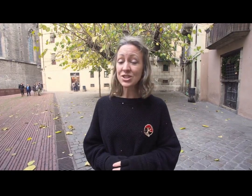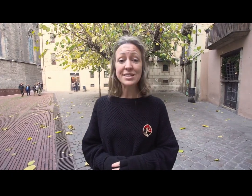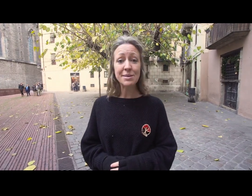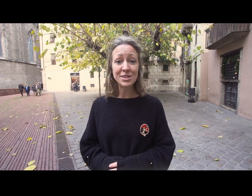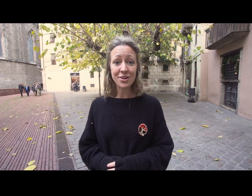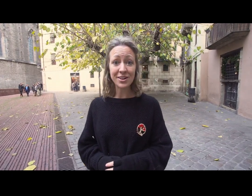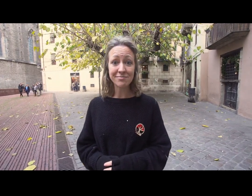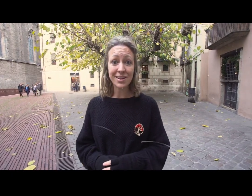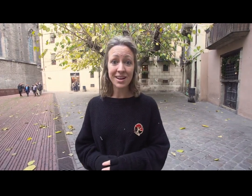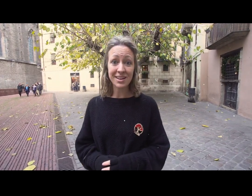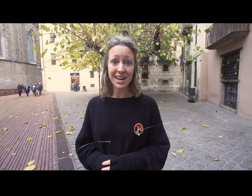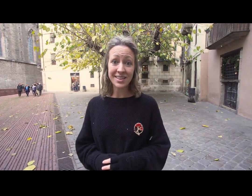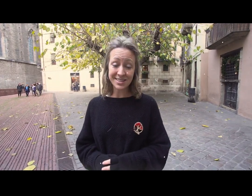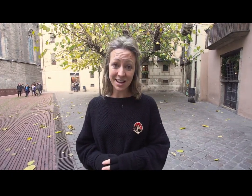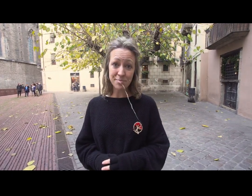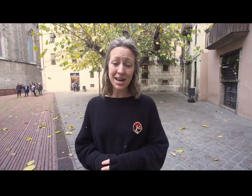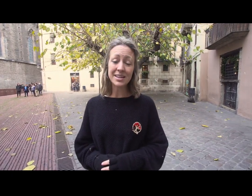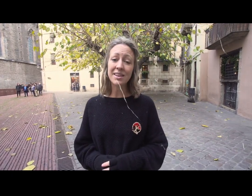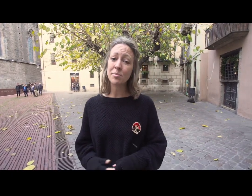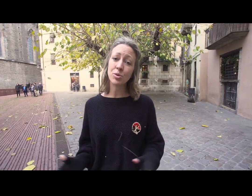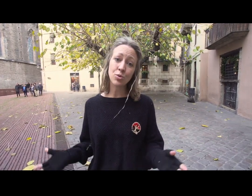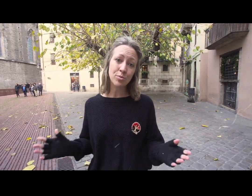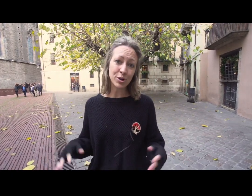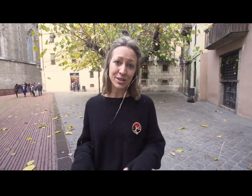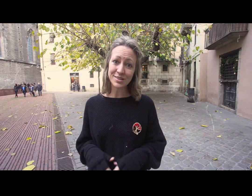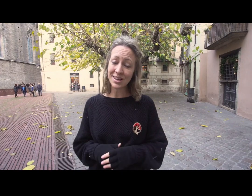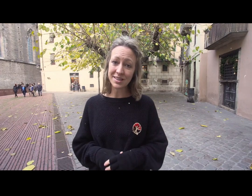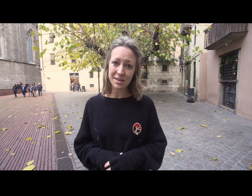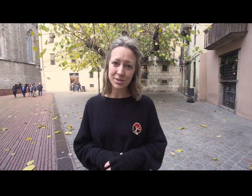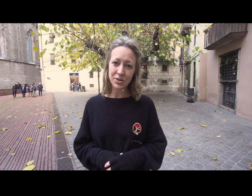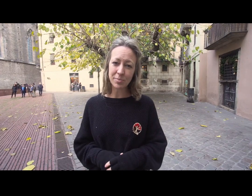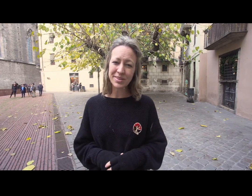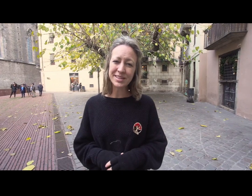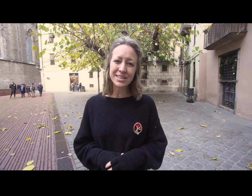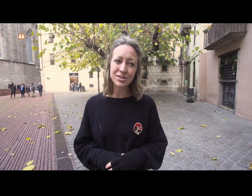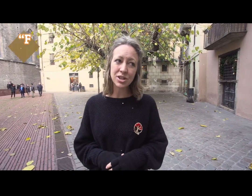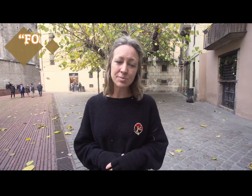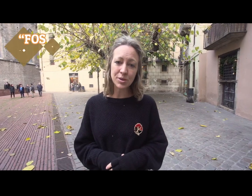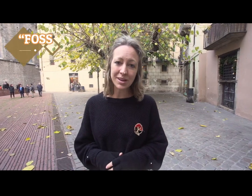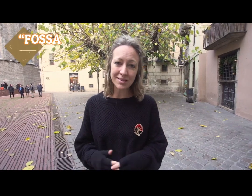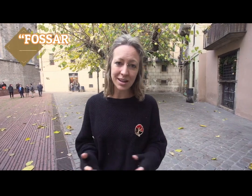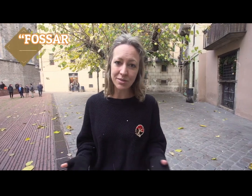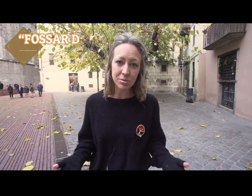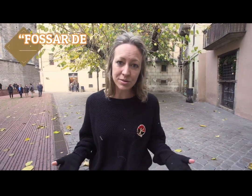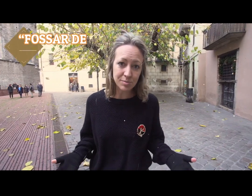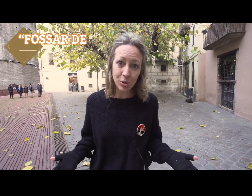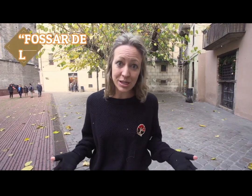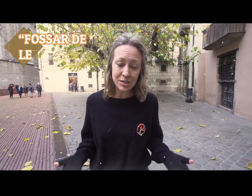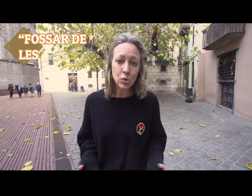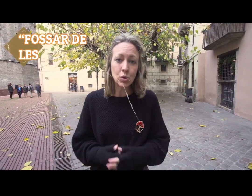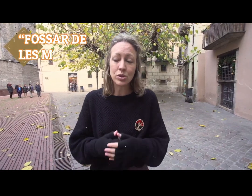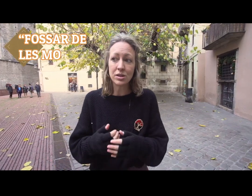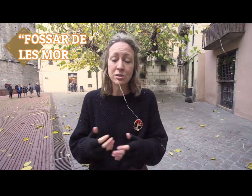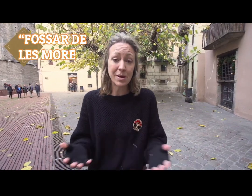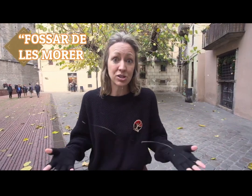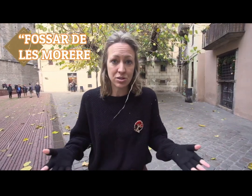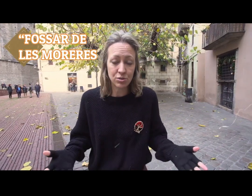It was actually a cemetery at that time and they put all the bodies in the cemetery but they didn't just put the Catalan rebels' bodies or the Spanish soldiers' bodies